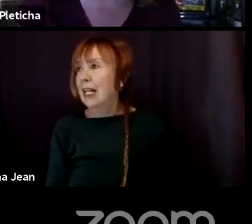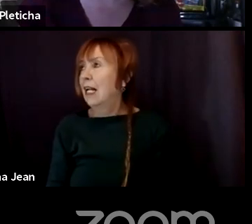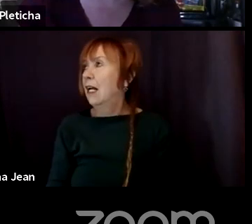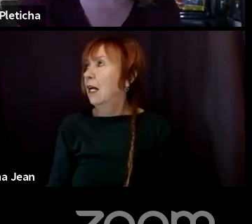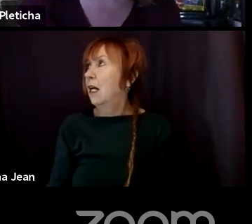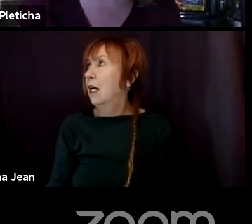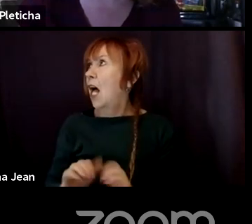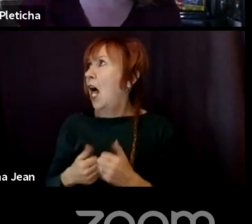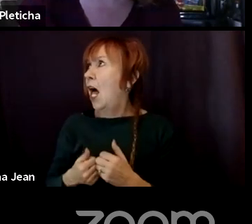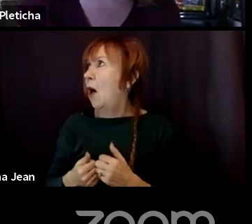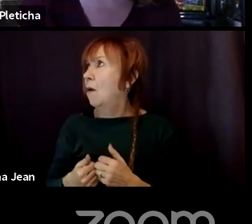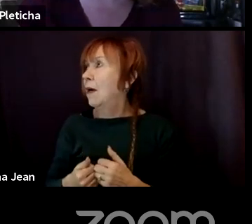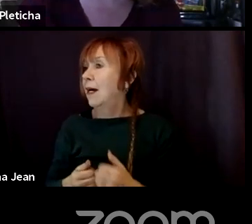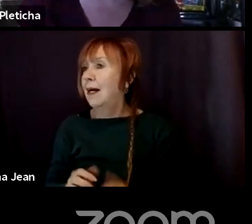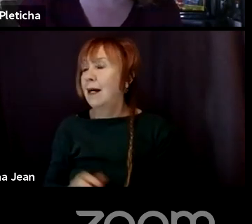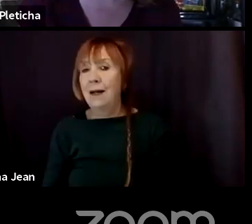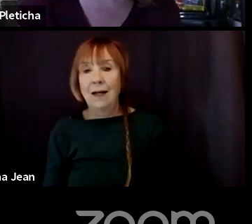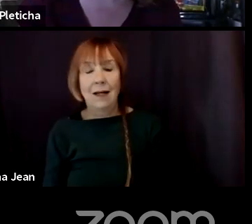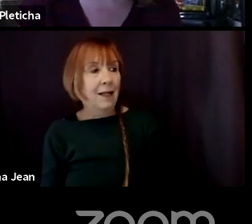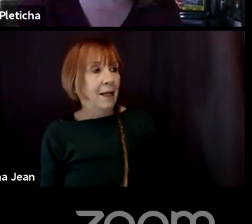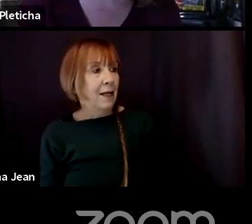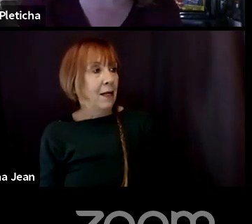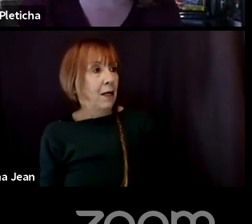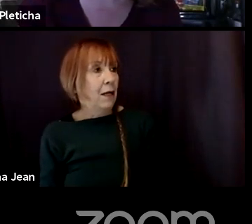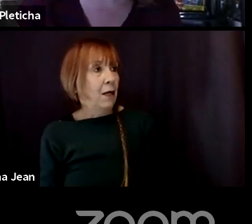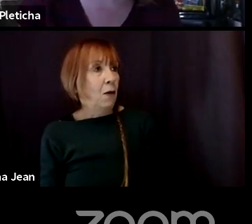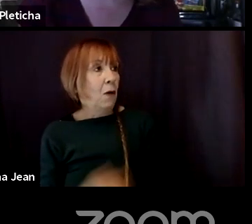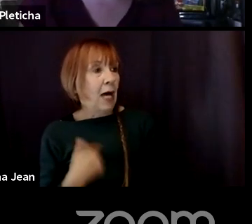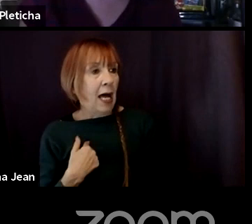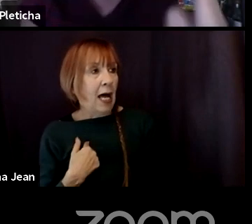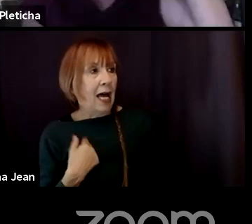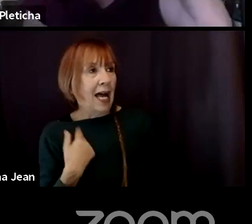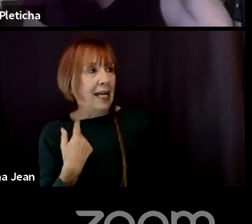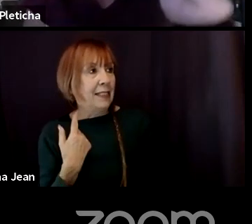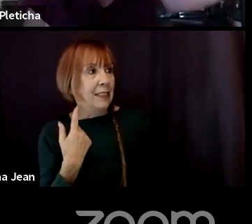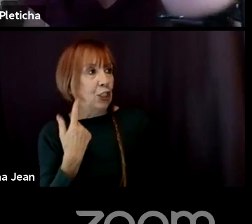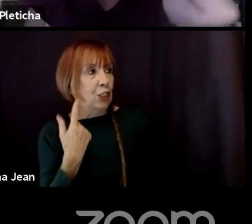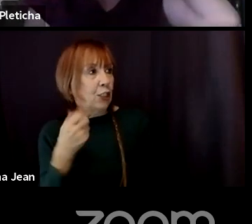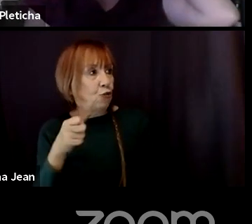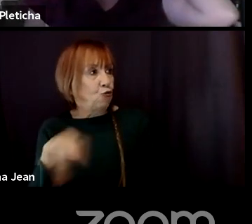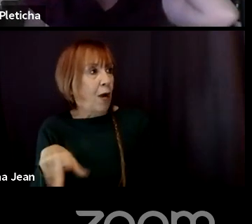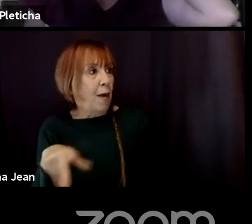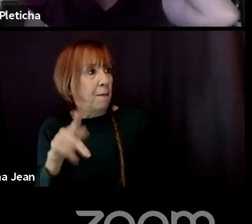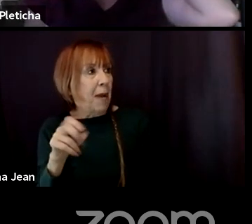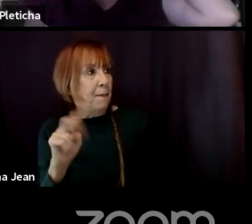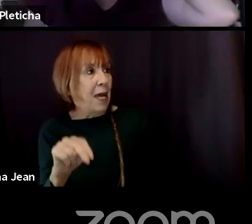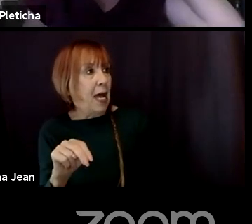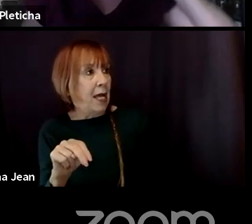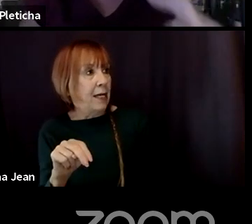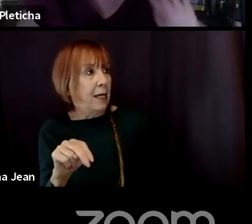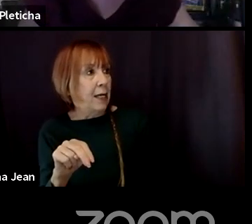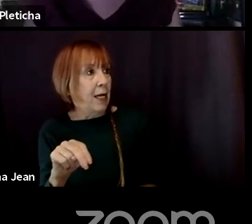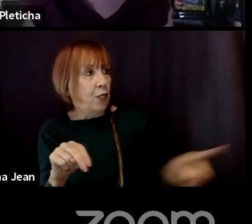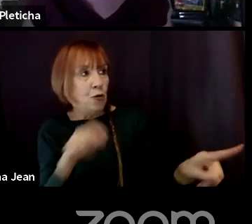Now, I'm not telling you to be an asshole or that I'm being an asshole to you. What I'm saying is make yourself useful, right?